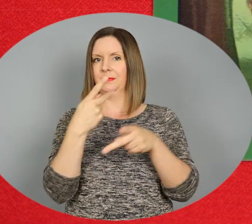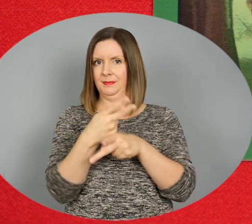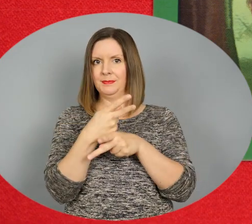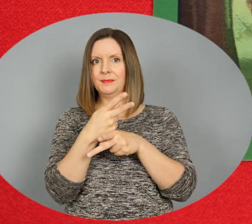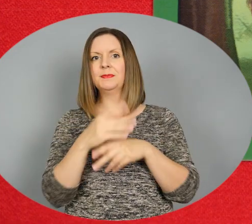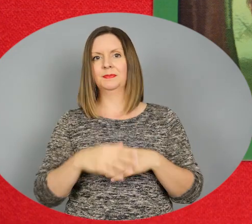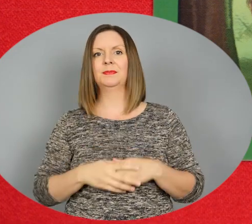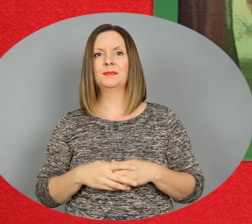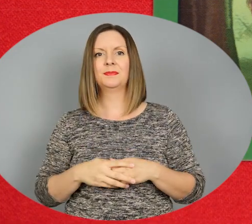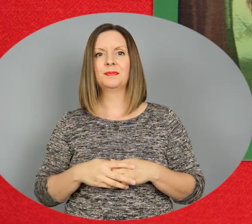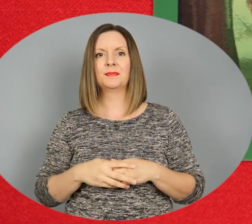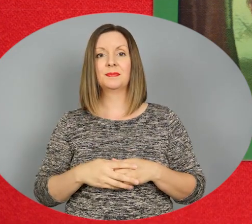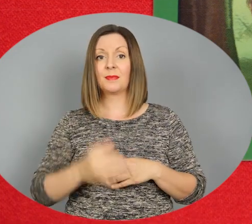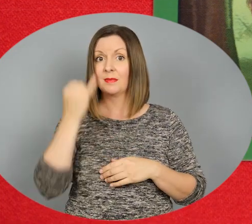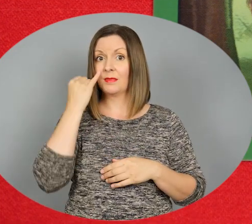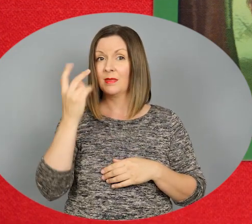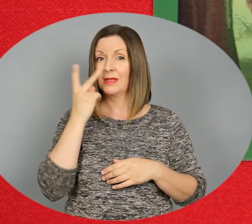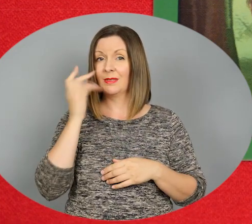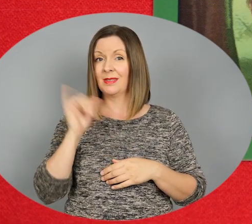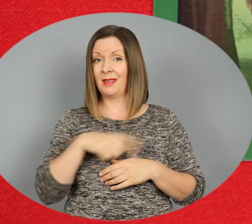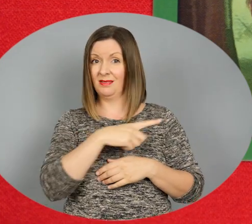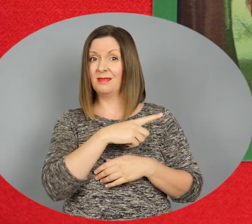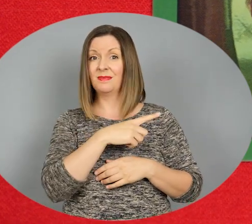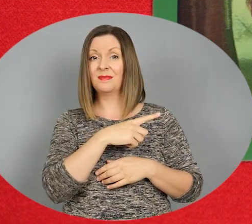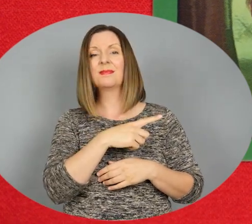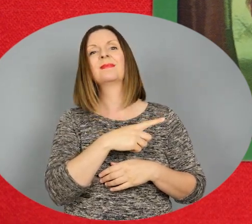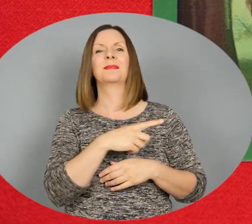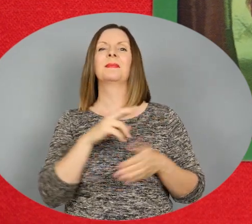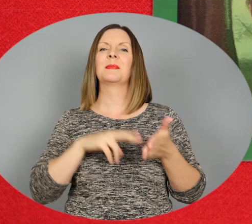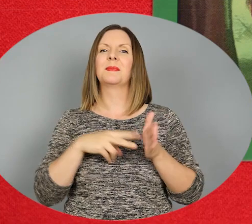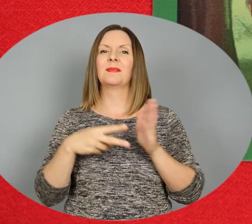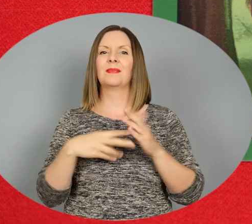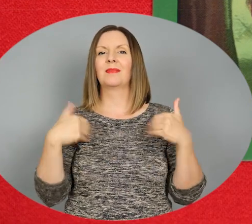let’s look at each one and see how they work. When you see an arrangement like this,